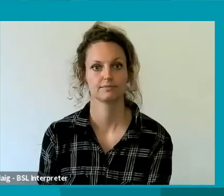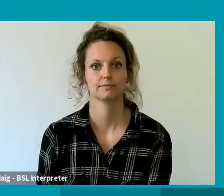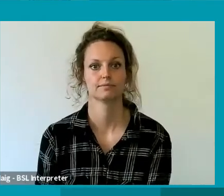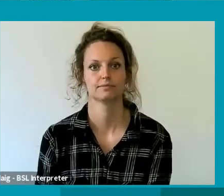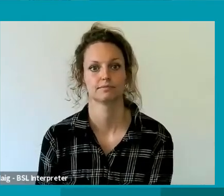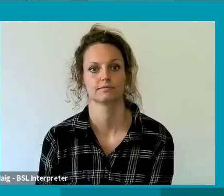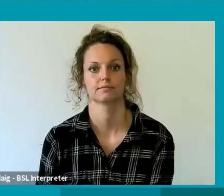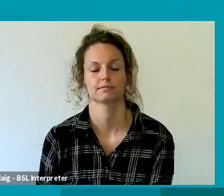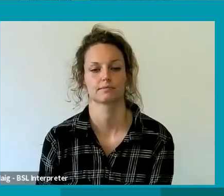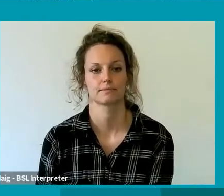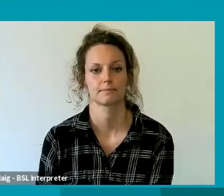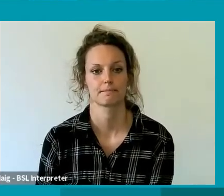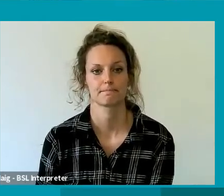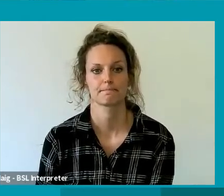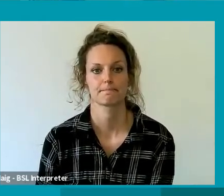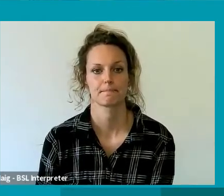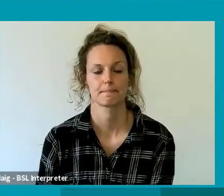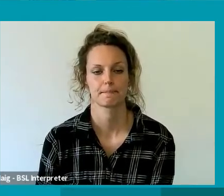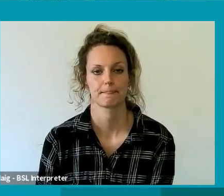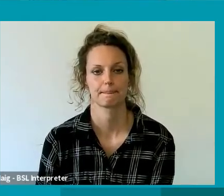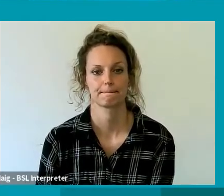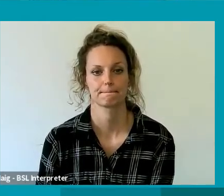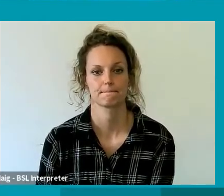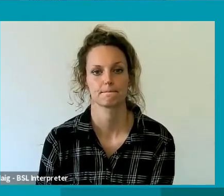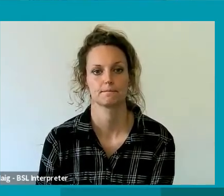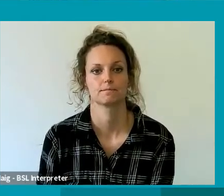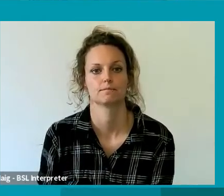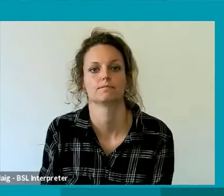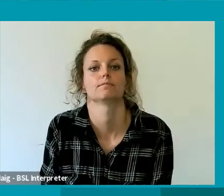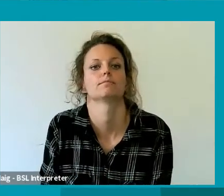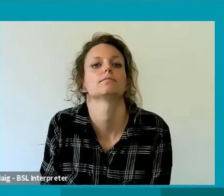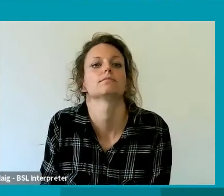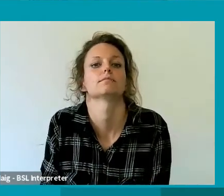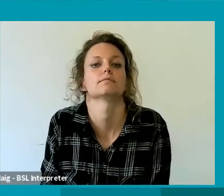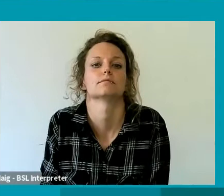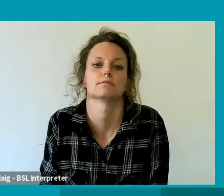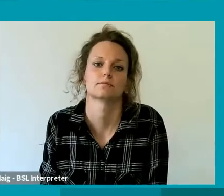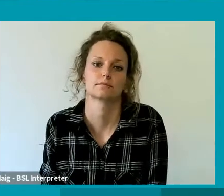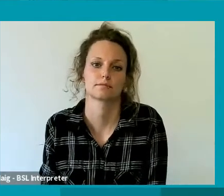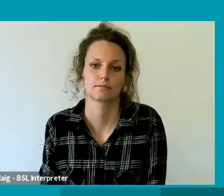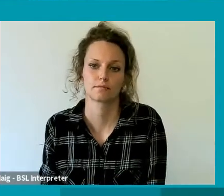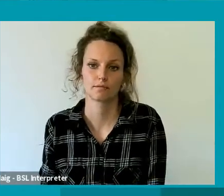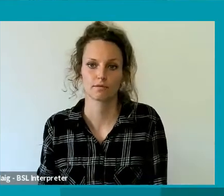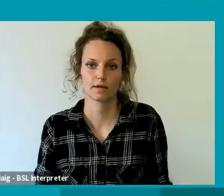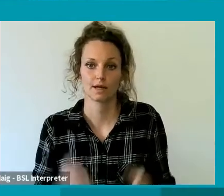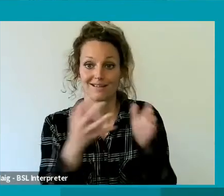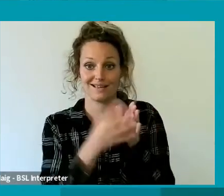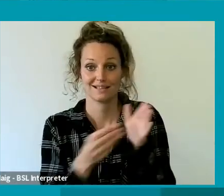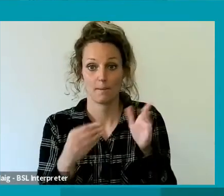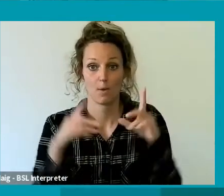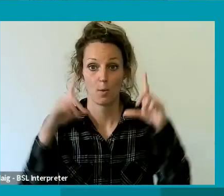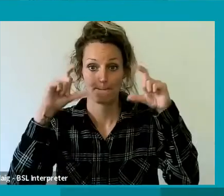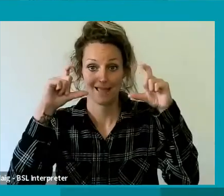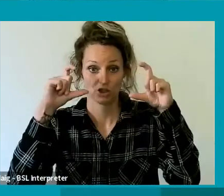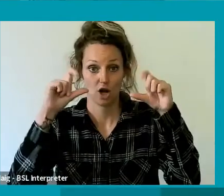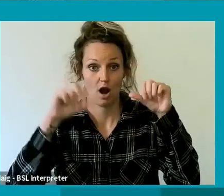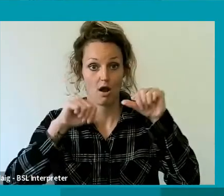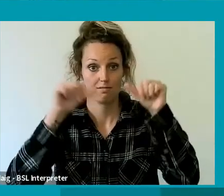so here's an example of a photo and a header. We have a fabulous Jane